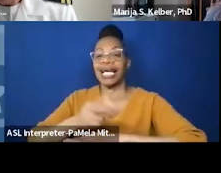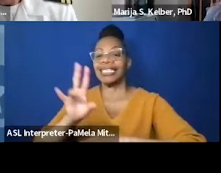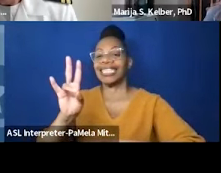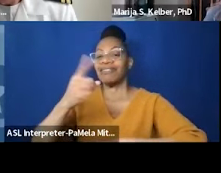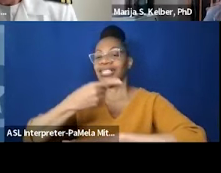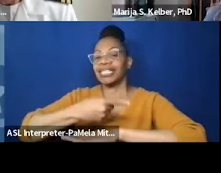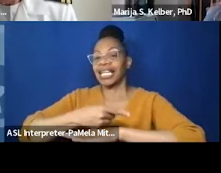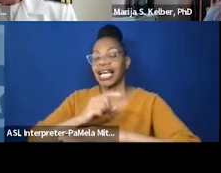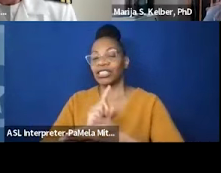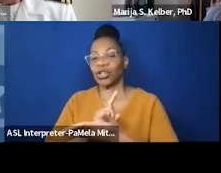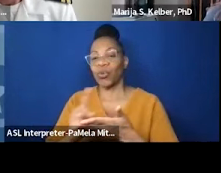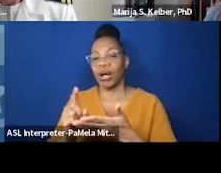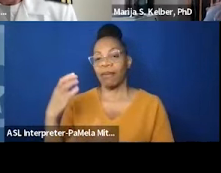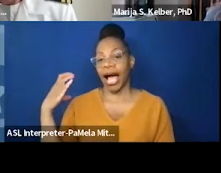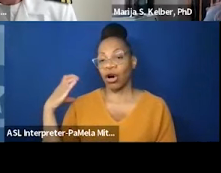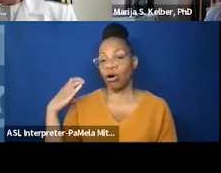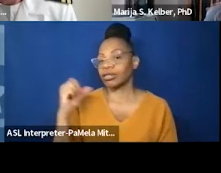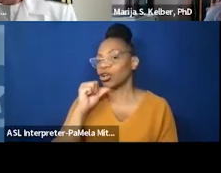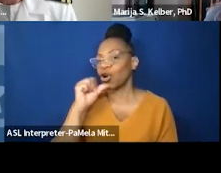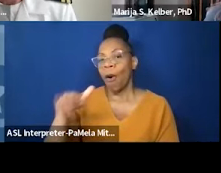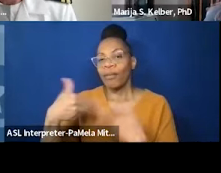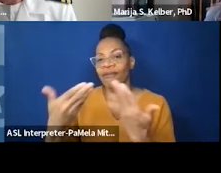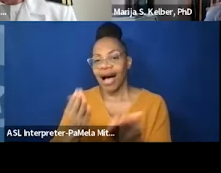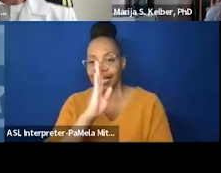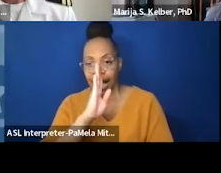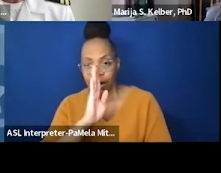They do not provide direct care themselves, but they are there to help service members